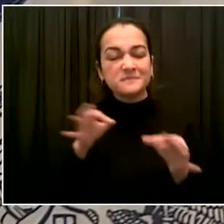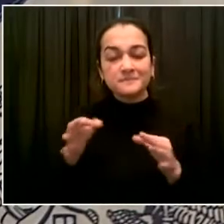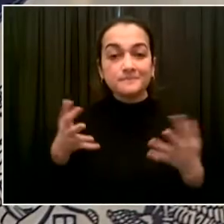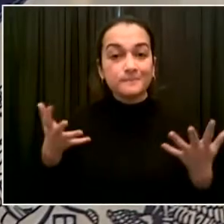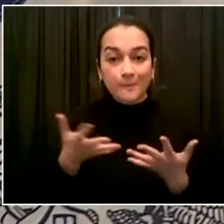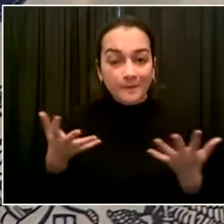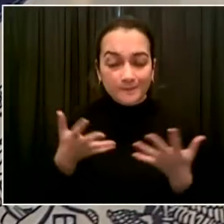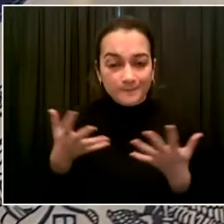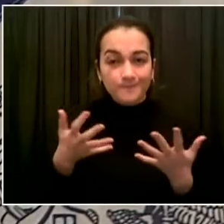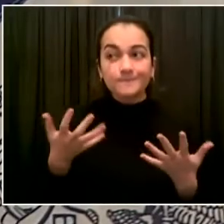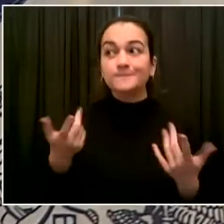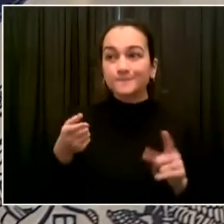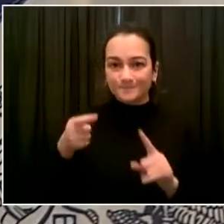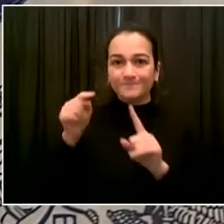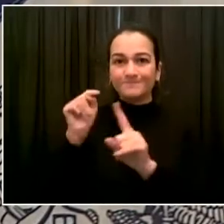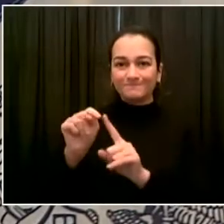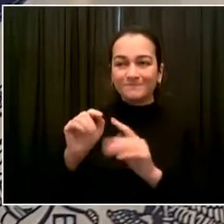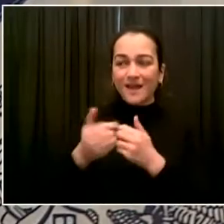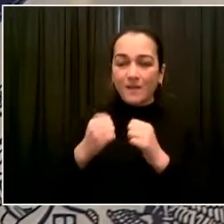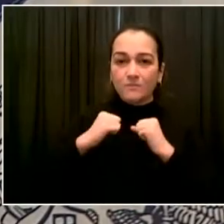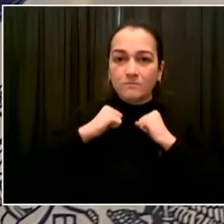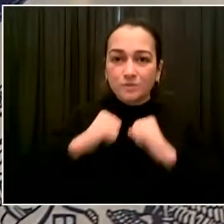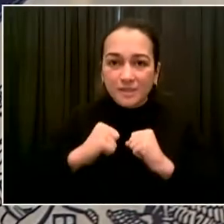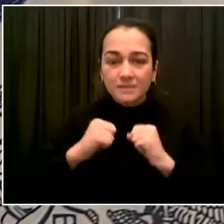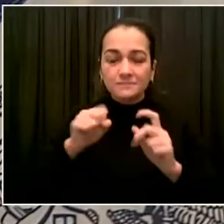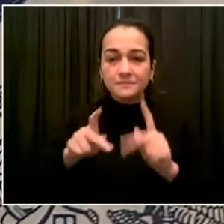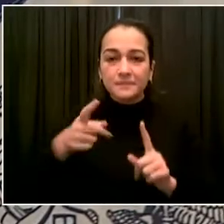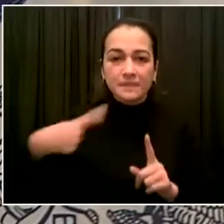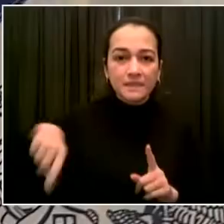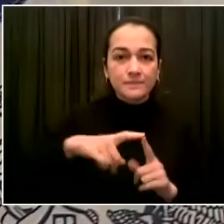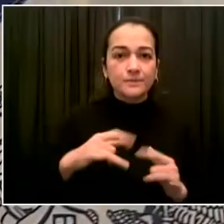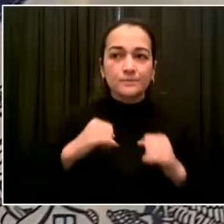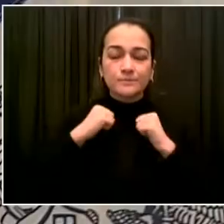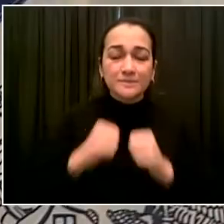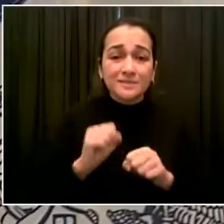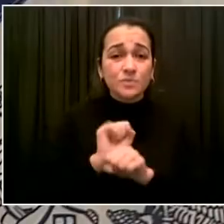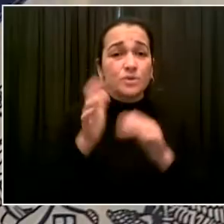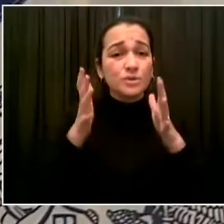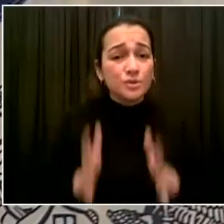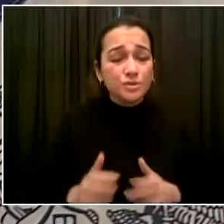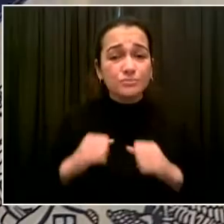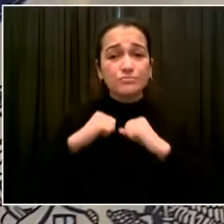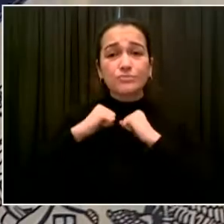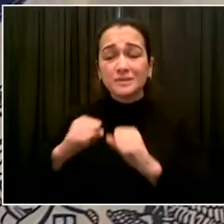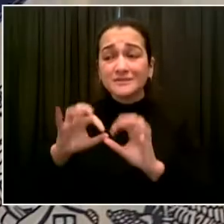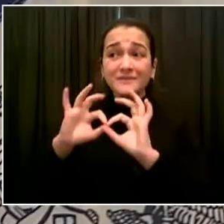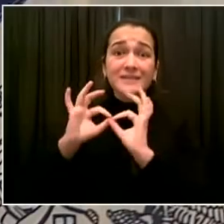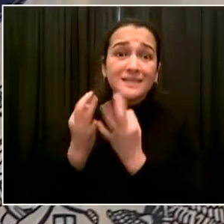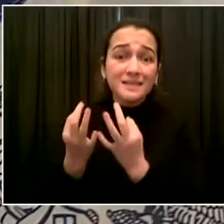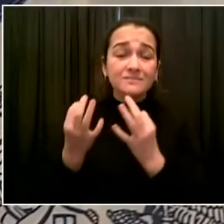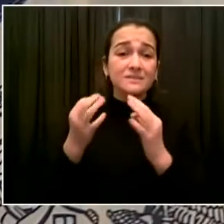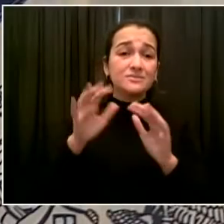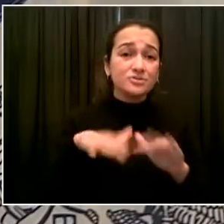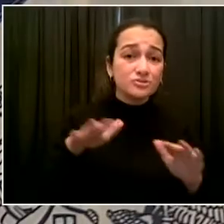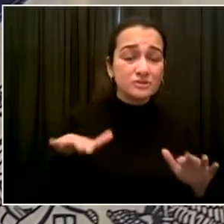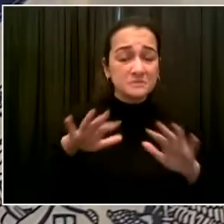HEAR FROM SOMEONE WHO UNDERSTANDS AS WE START THIS MANDATE FOR CHILD CARE FACILITIES AND SHE UNDERSTANDS HOW IMPORTANT IT IS TO PROTECT